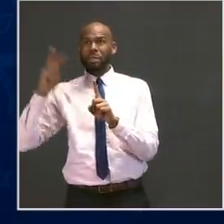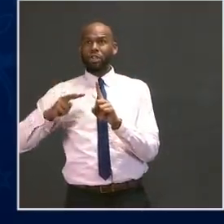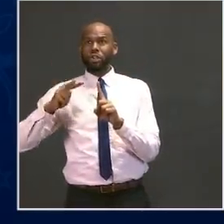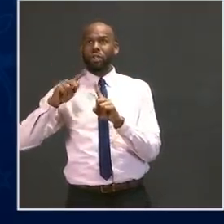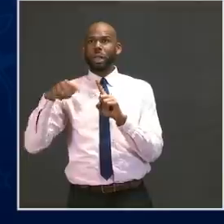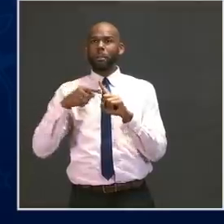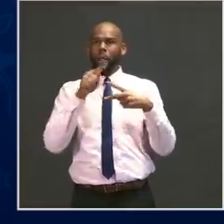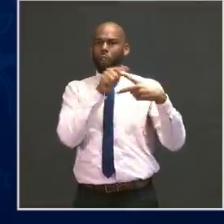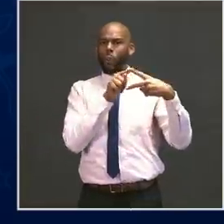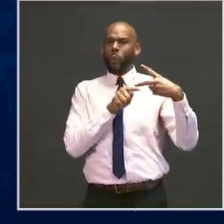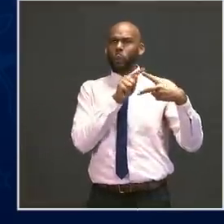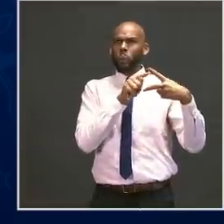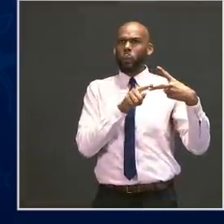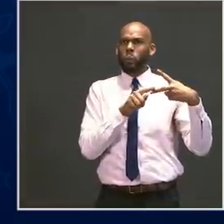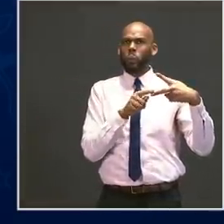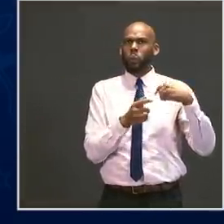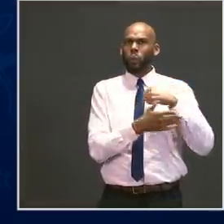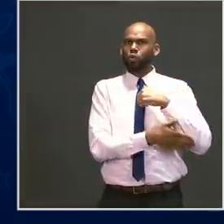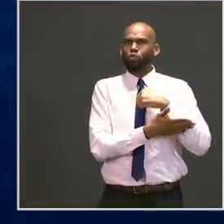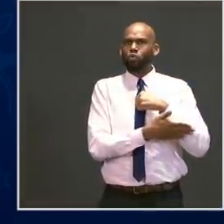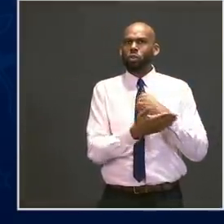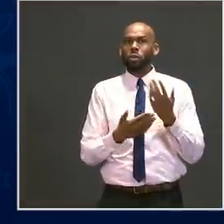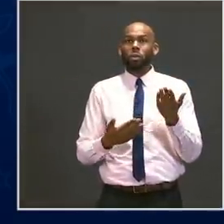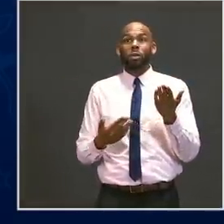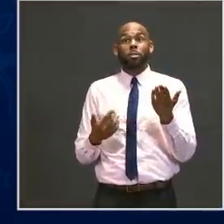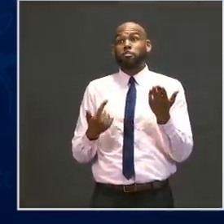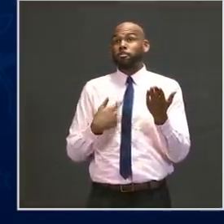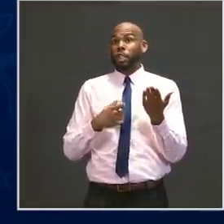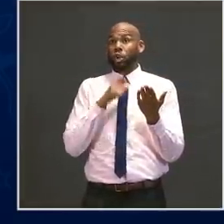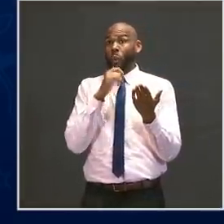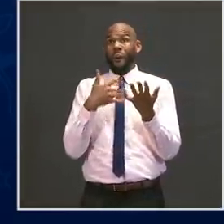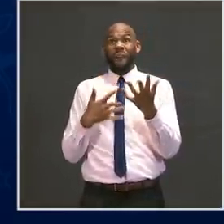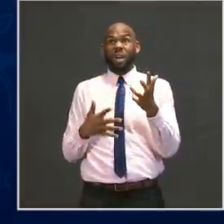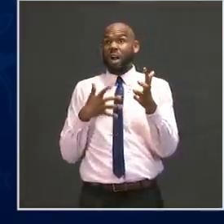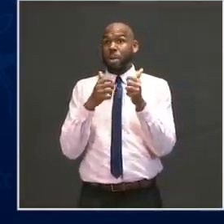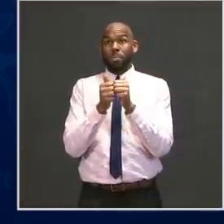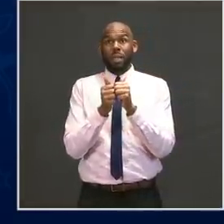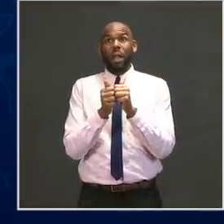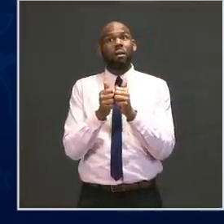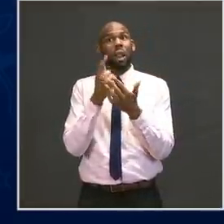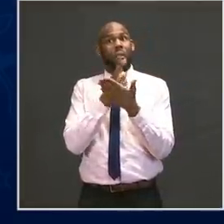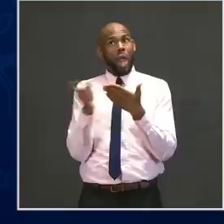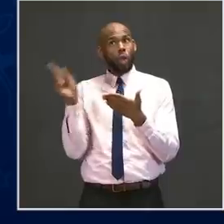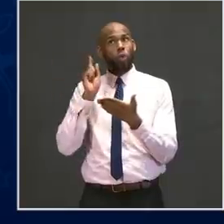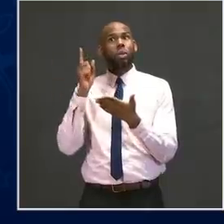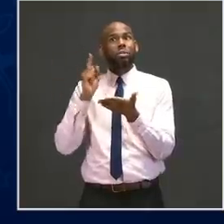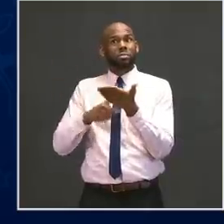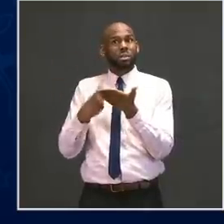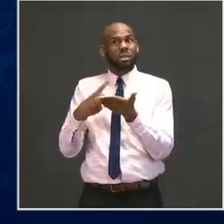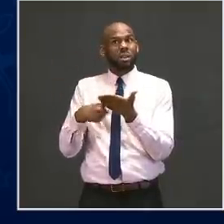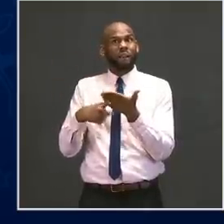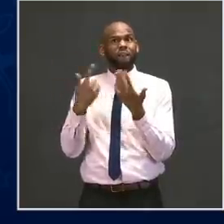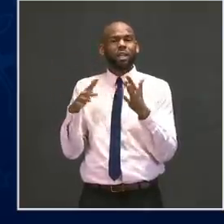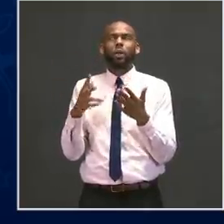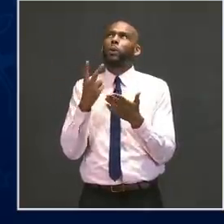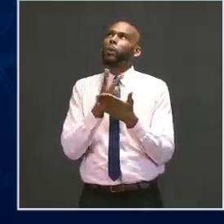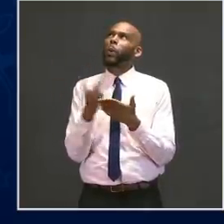Ms. Psaki: I don't know -- no, I don't have an update. It's -- remains what we discussed last week or the week before. The Press: Two weeks ago. Ms. Psaki: Two weeks. Okay, two weeks ago.